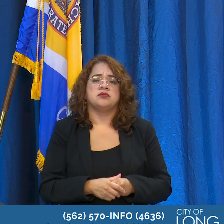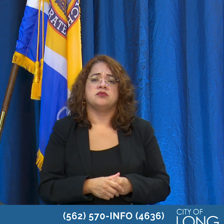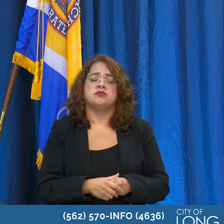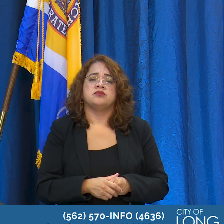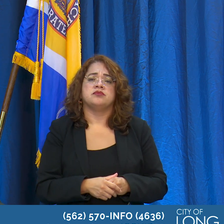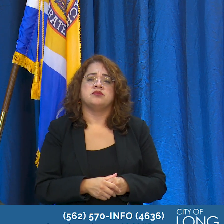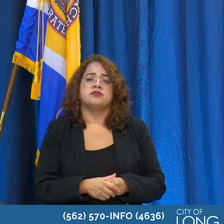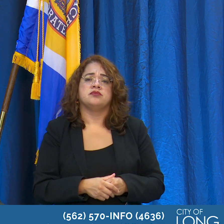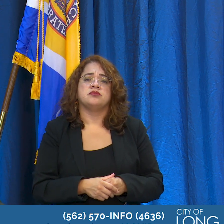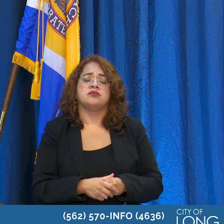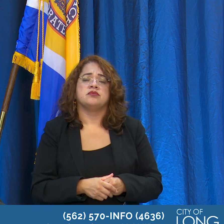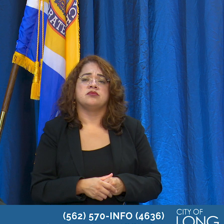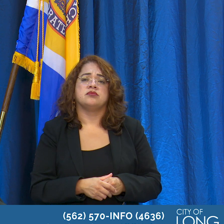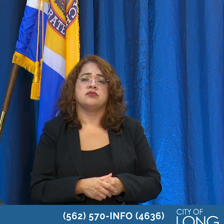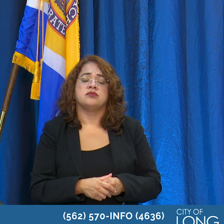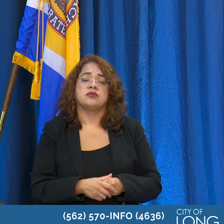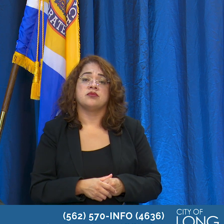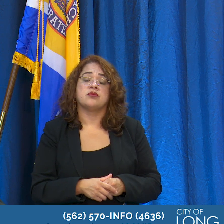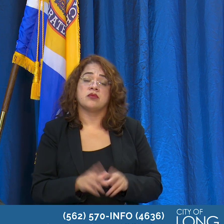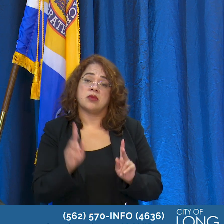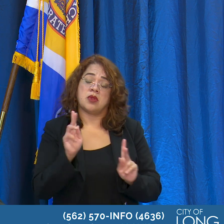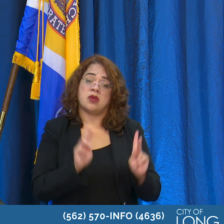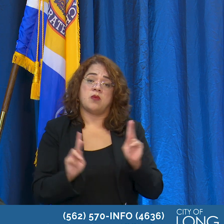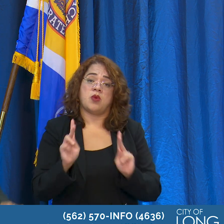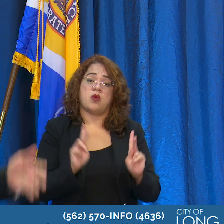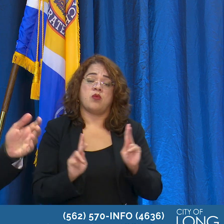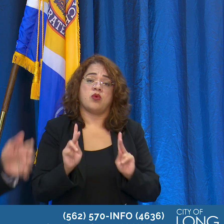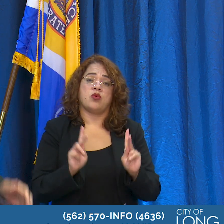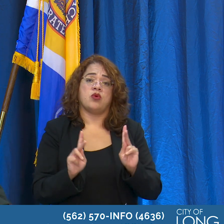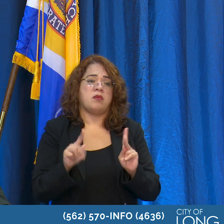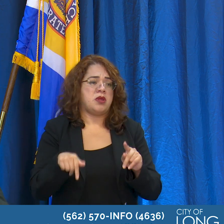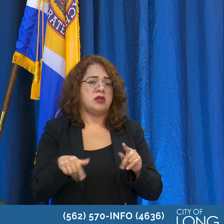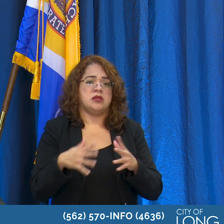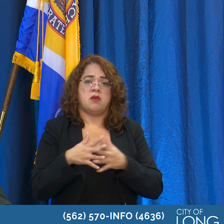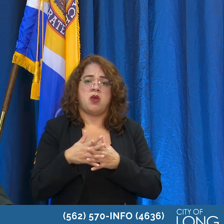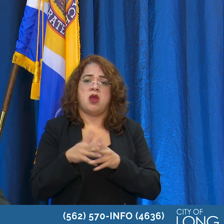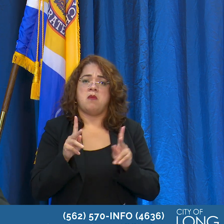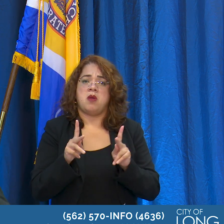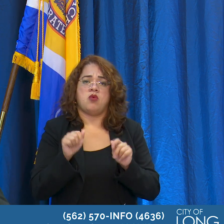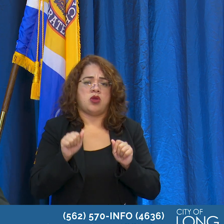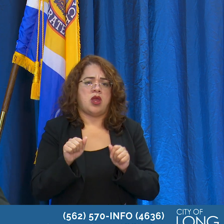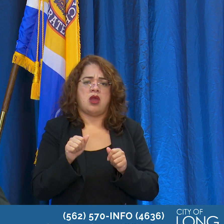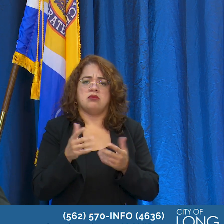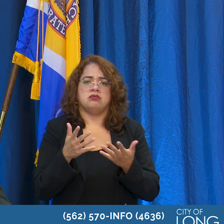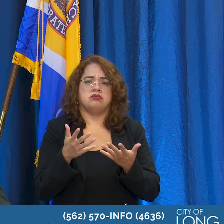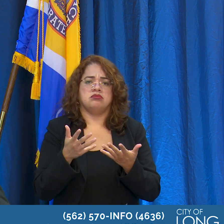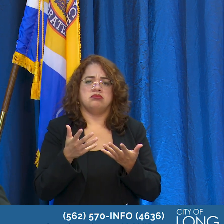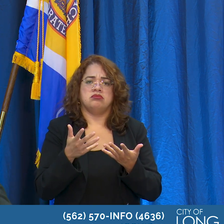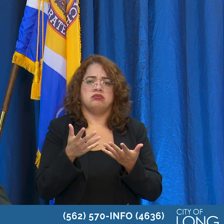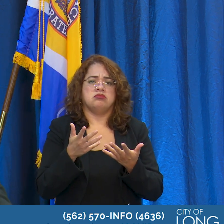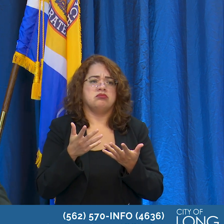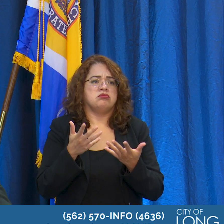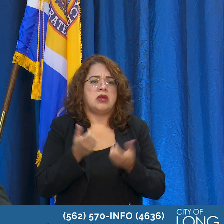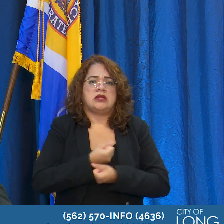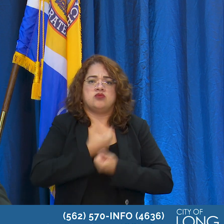As far as, you know people, people, this is america and people can choose to express their opinions however they'd like and